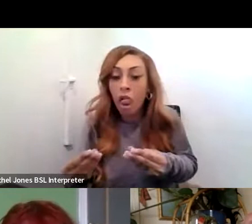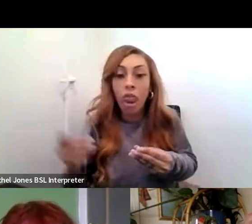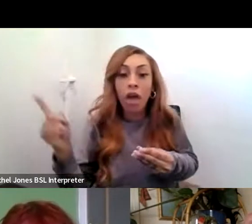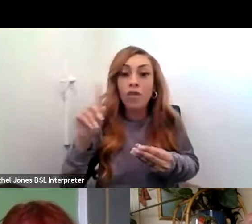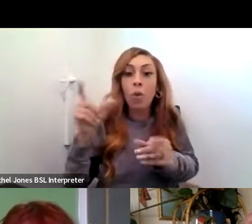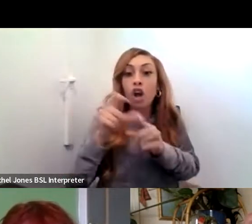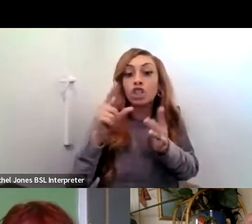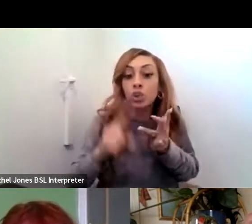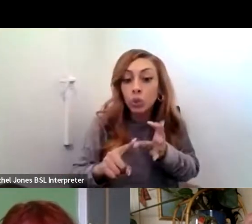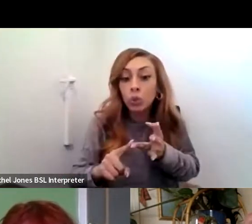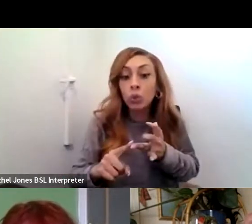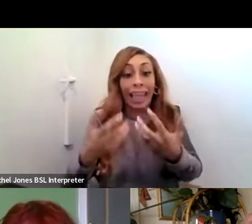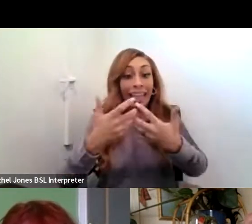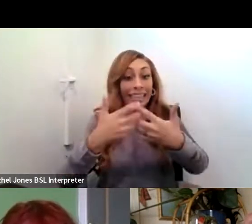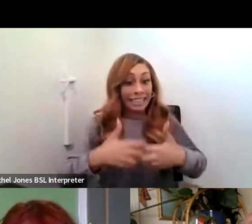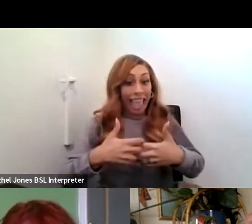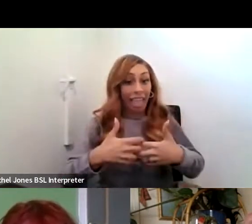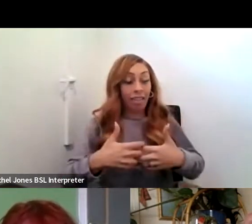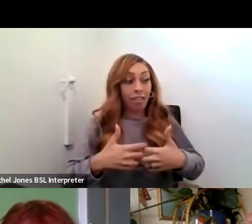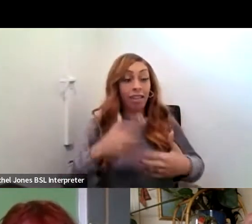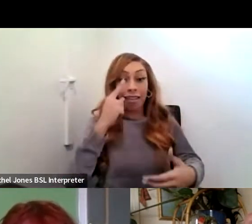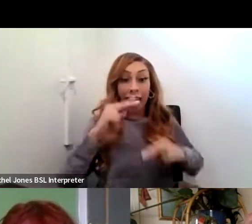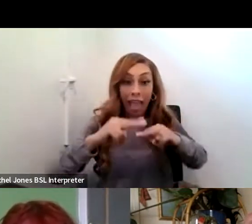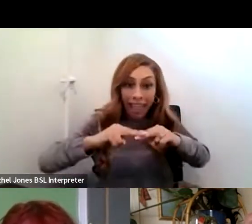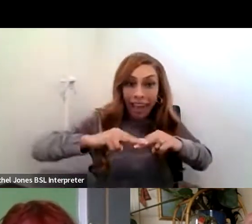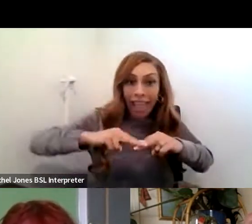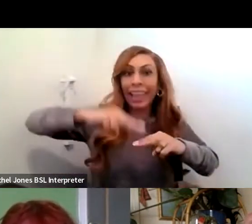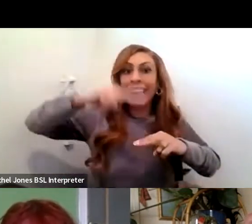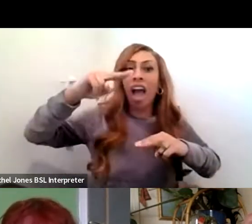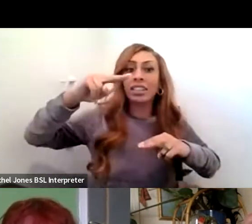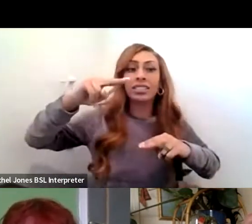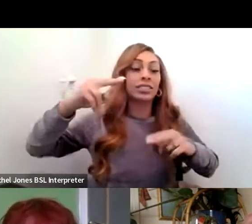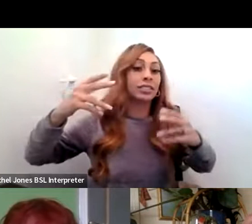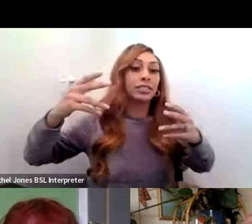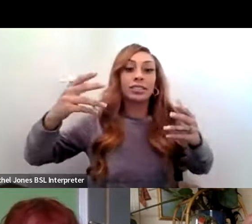What can the tech do that we have not thought about? What is the loveliness that we can get from this tech?